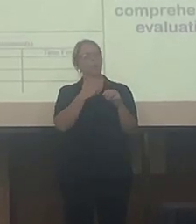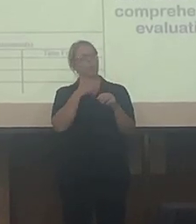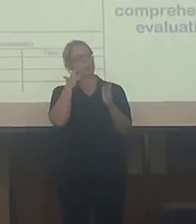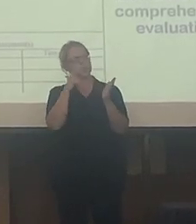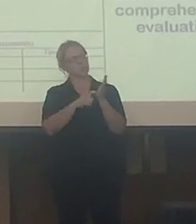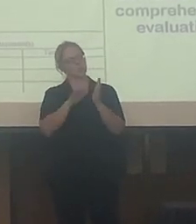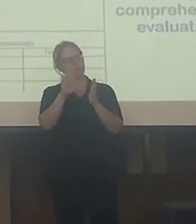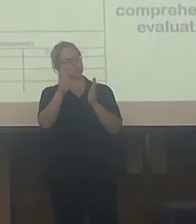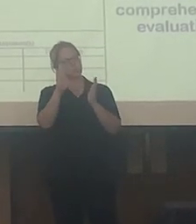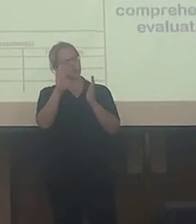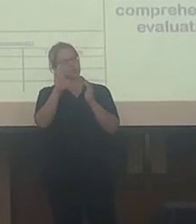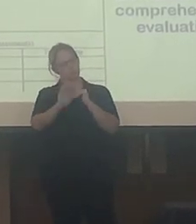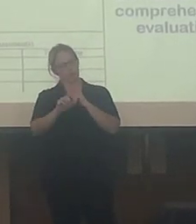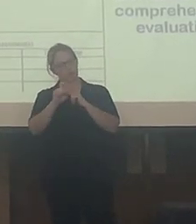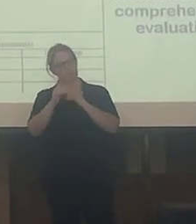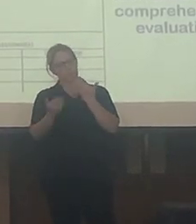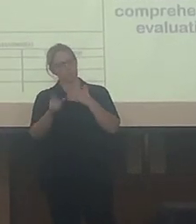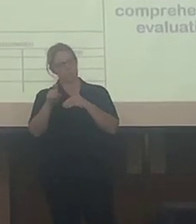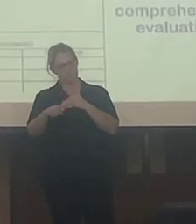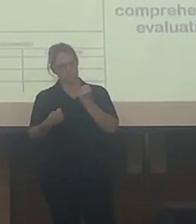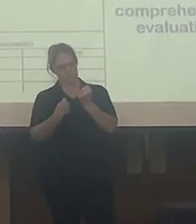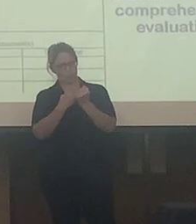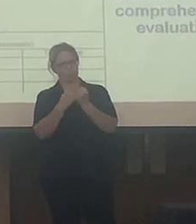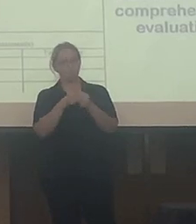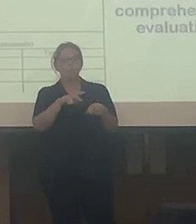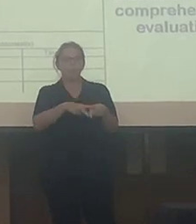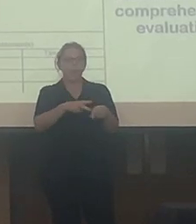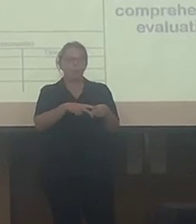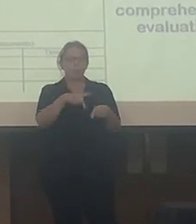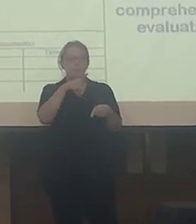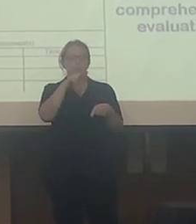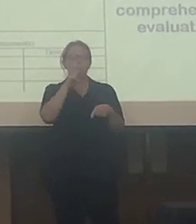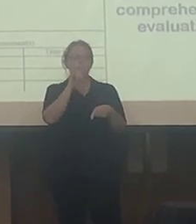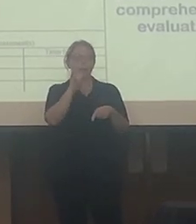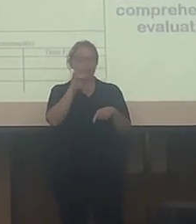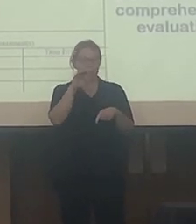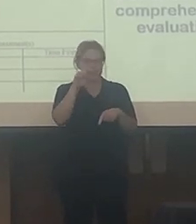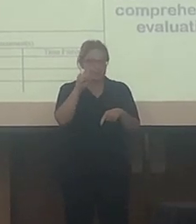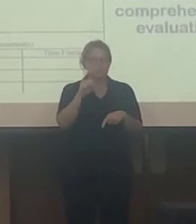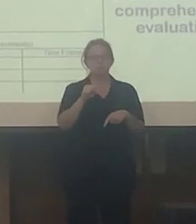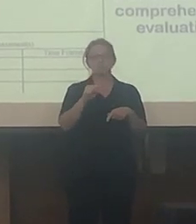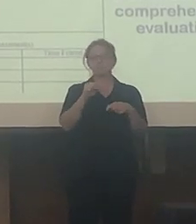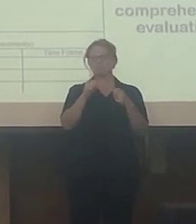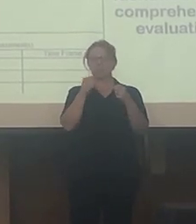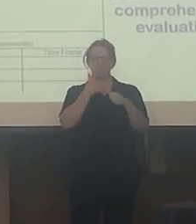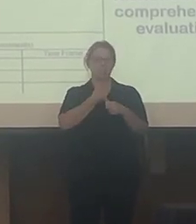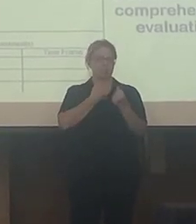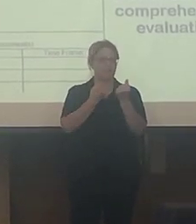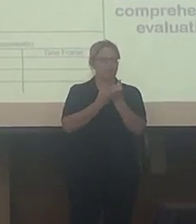is important vocabulary pragmatic self-advocacy based on that assessment information your team